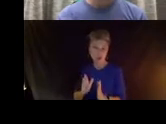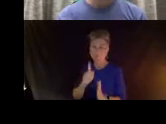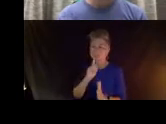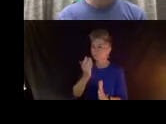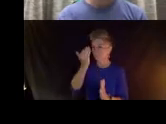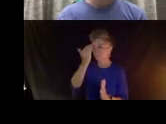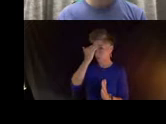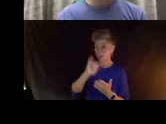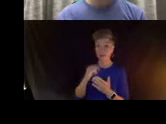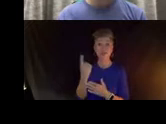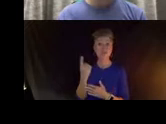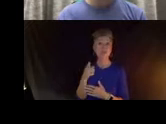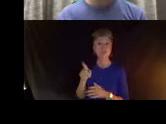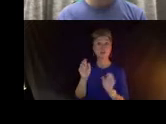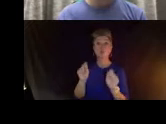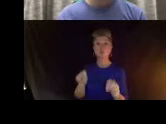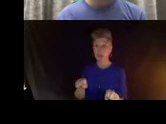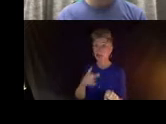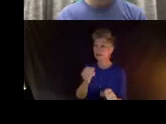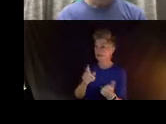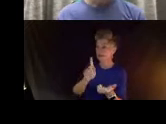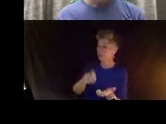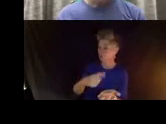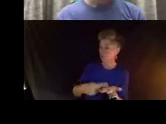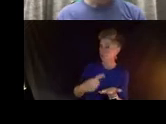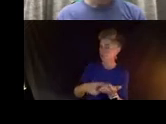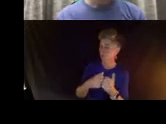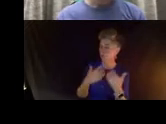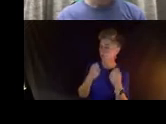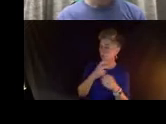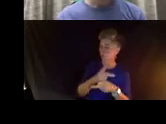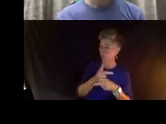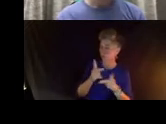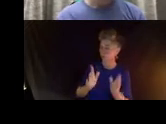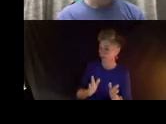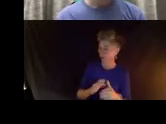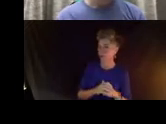that you can and should talk to your healthcare providers about. Alongside that, having a conversation about